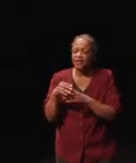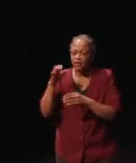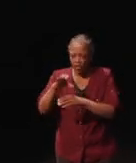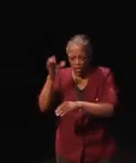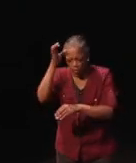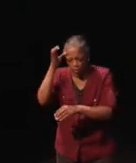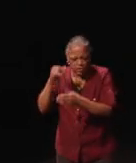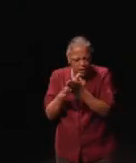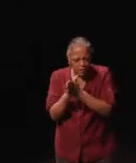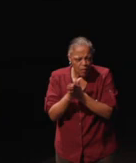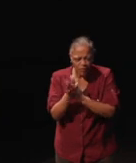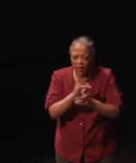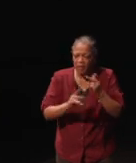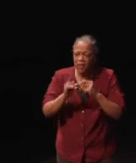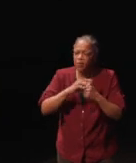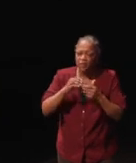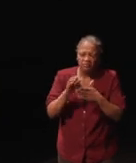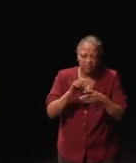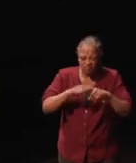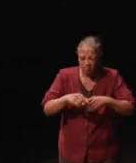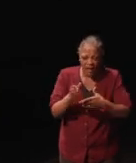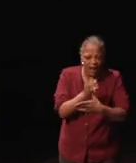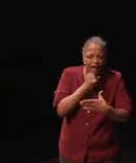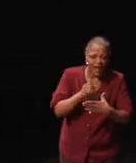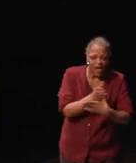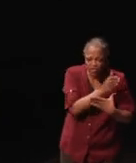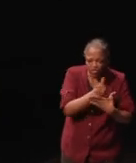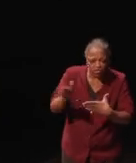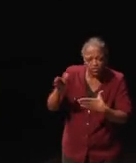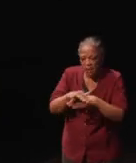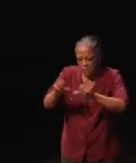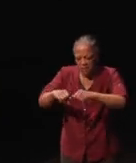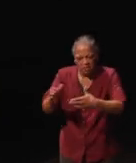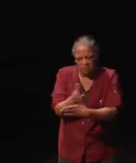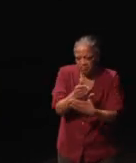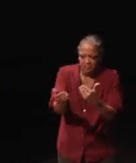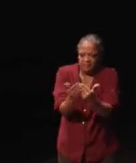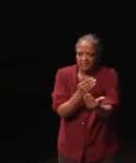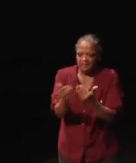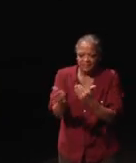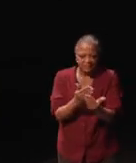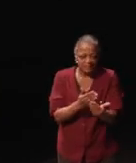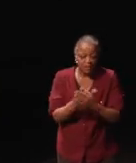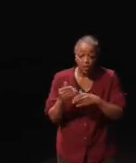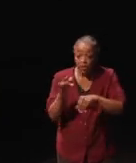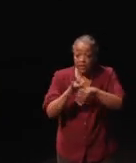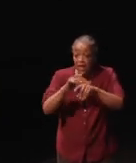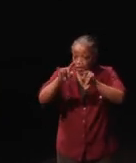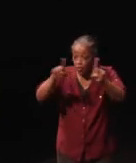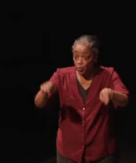opening up a host of new opportunities.